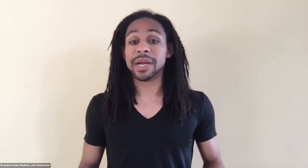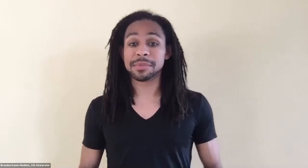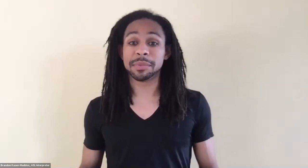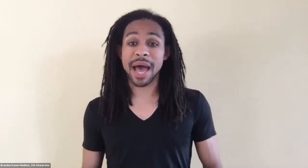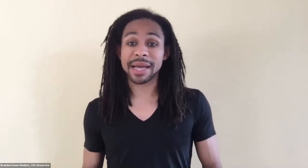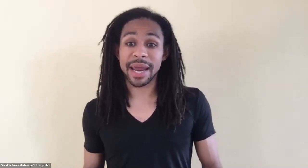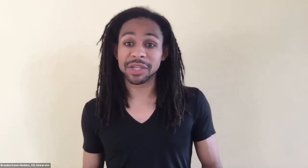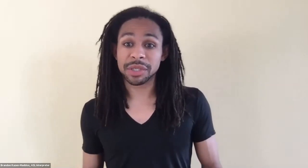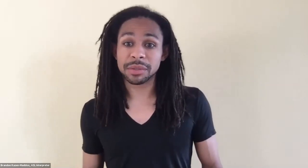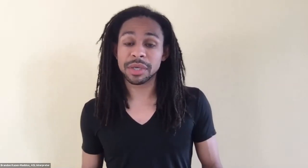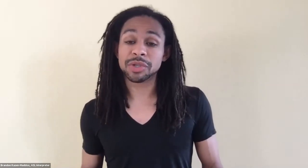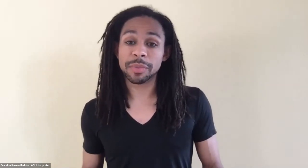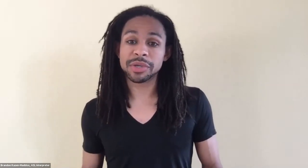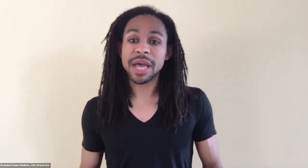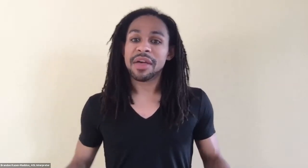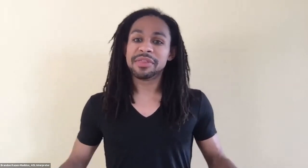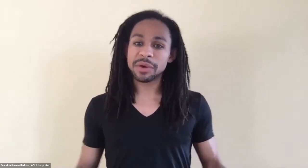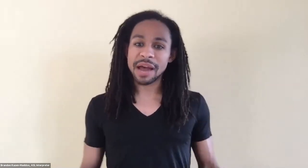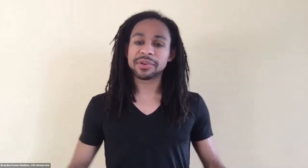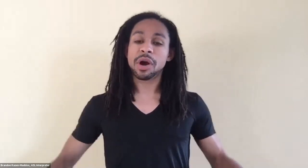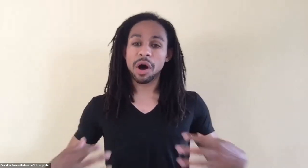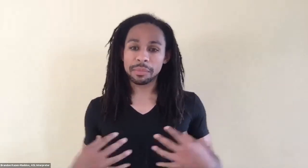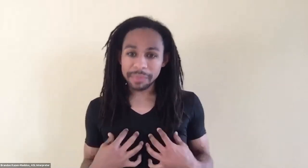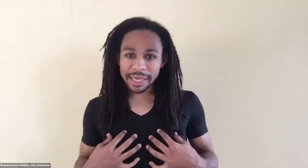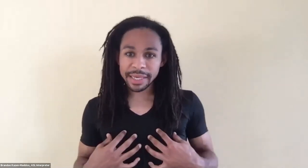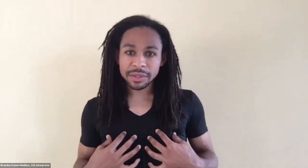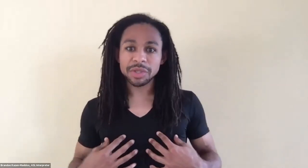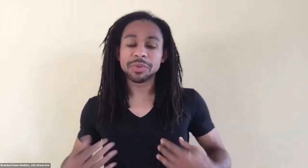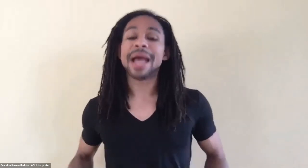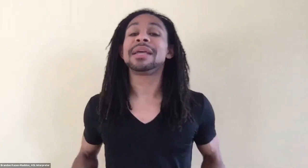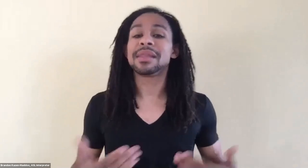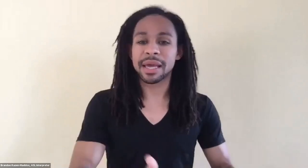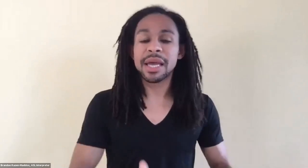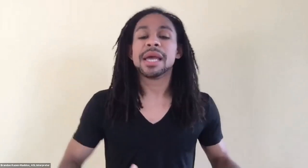when it comes to black and Asian interpreters, they don't ever call me to do anything